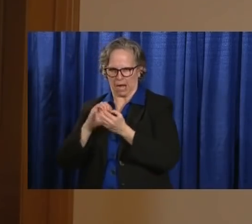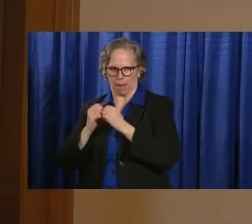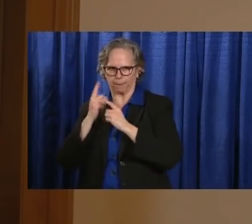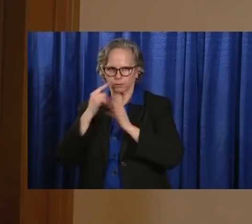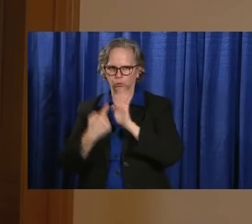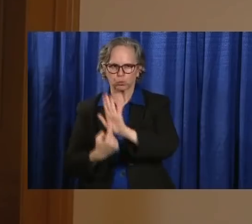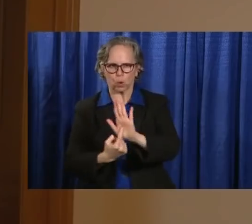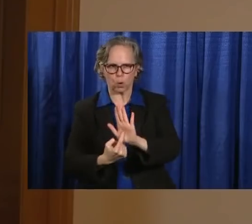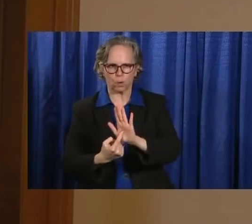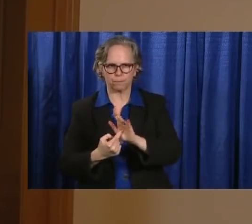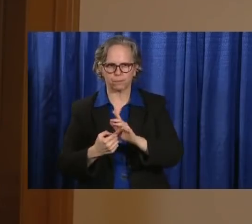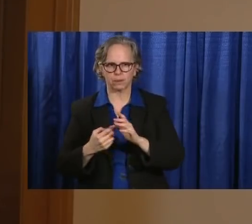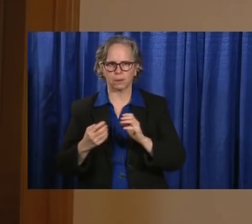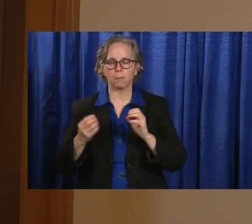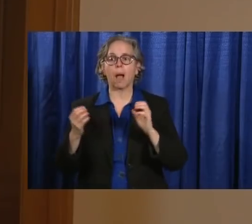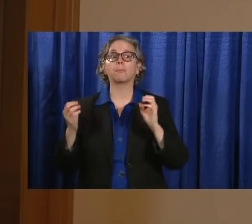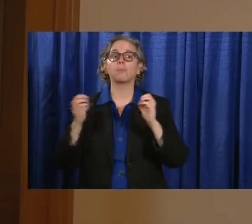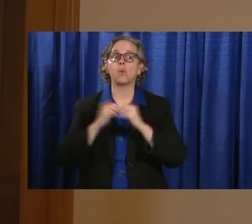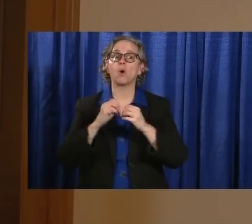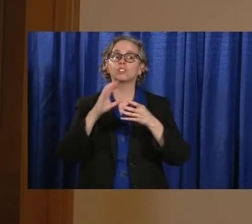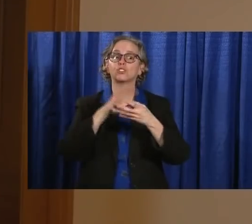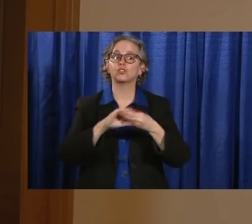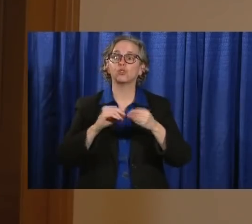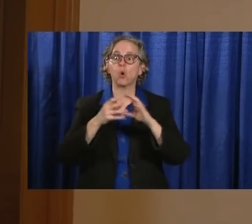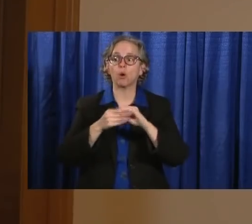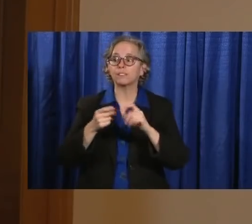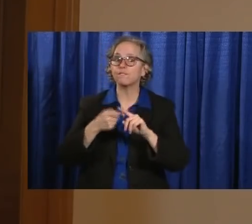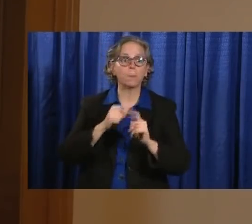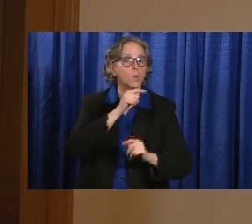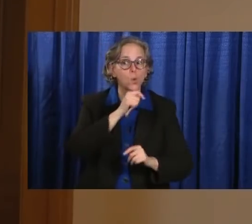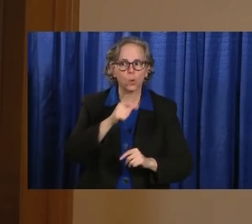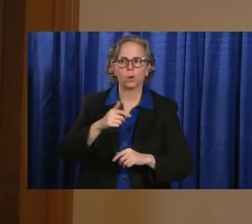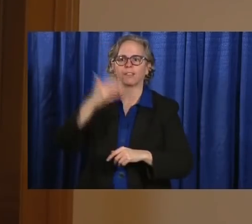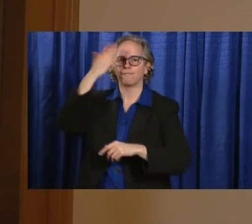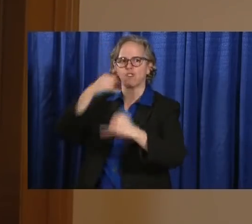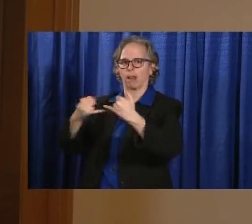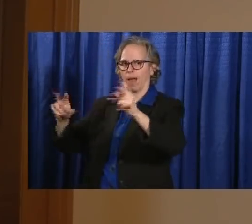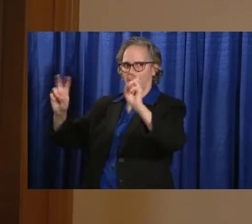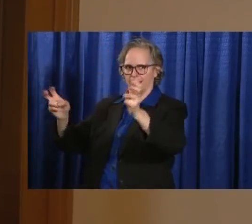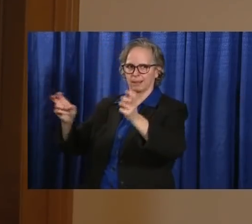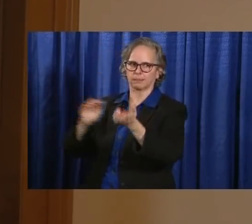SHARING MORE OF THE NUMBERS WITH YOU BECAUSE WE HAVE HAD TEAMS WORKING NONSTOP TO PUT THAT TOGETHER FOR YOU.